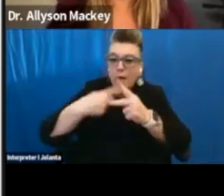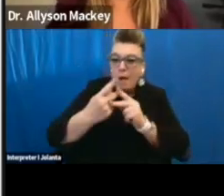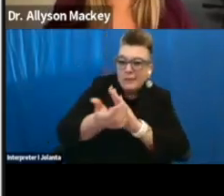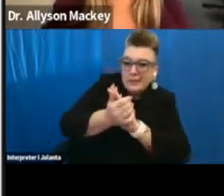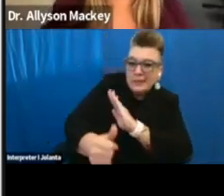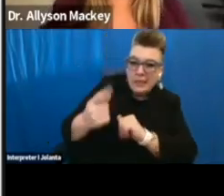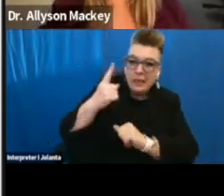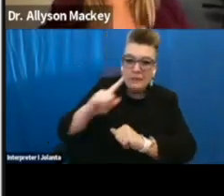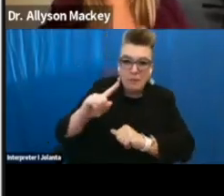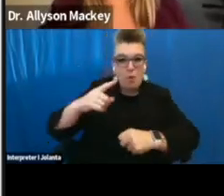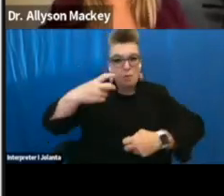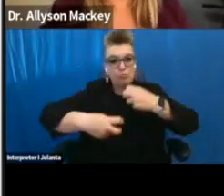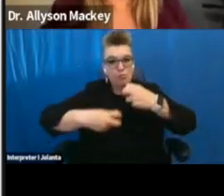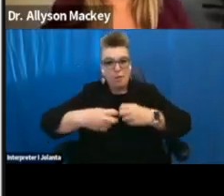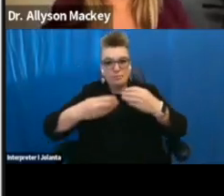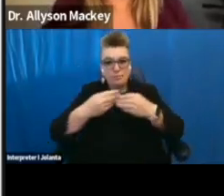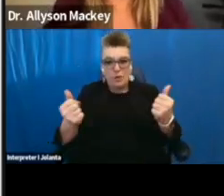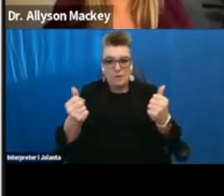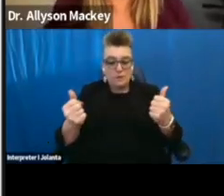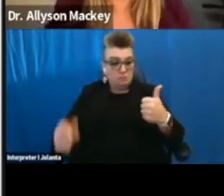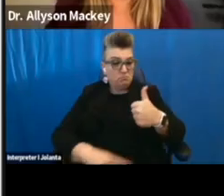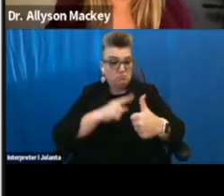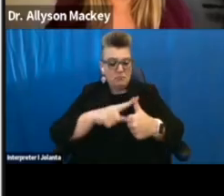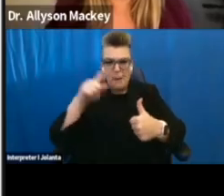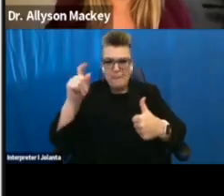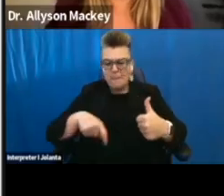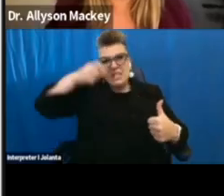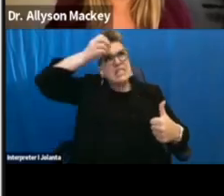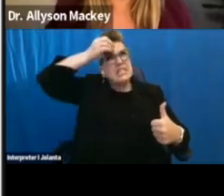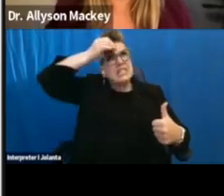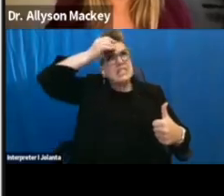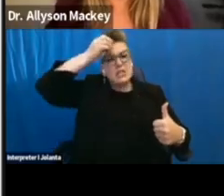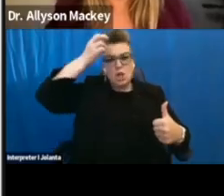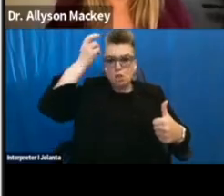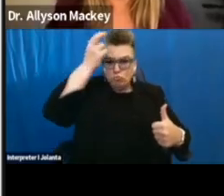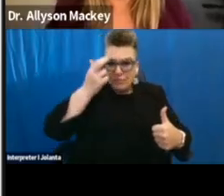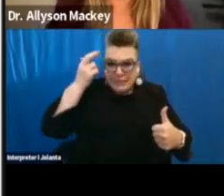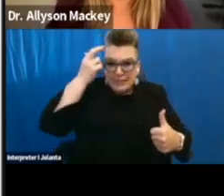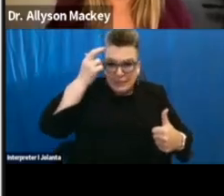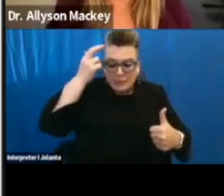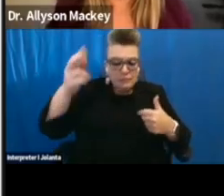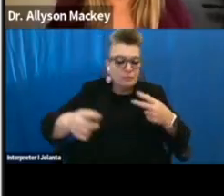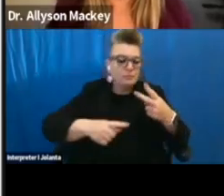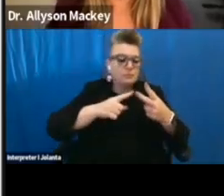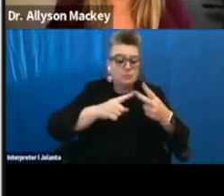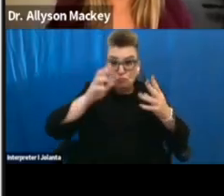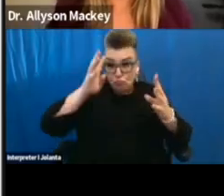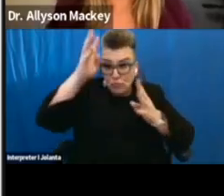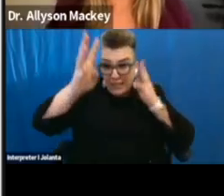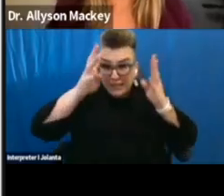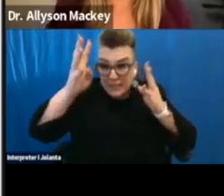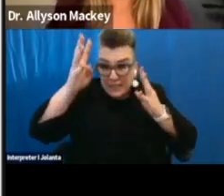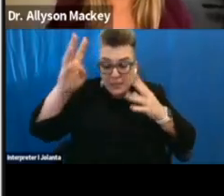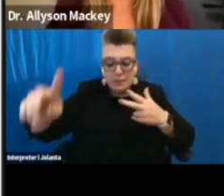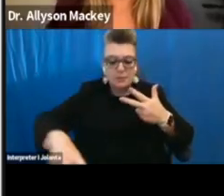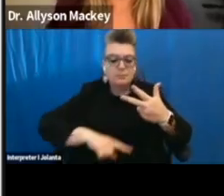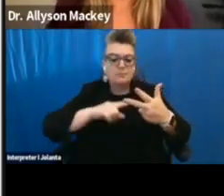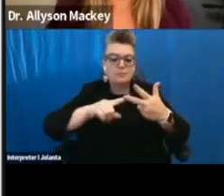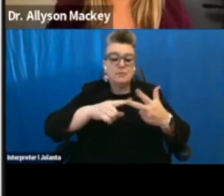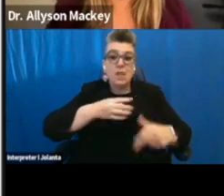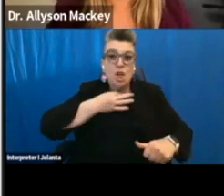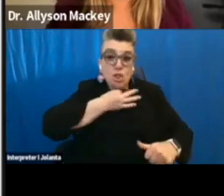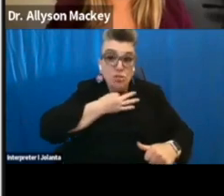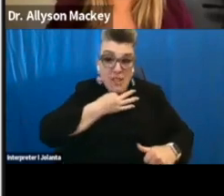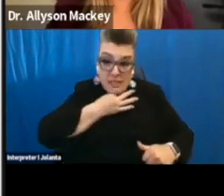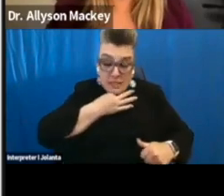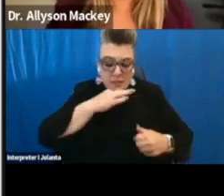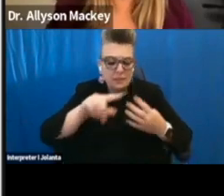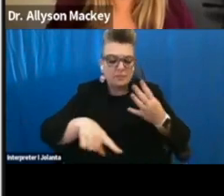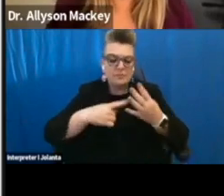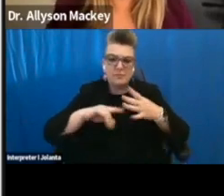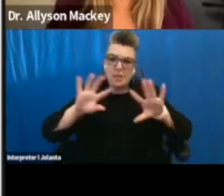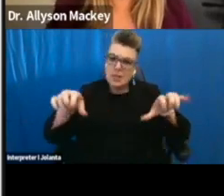will need strong reasoning skills and creativity curiosity resilience in my lab we're interested